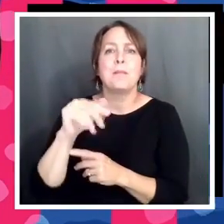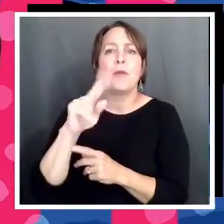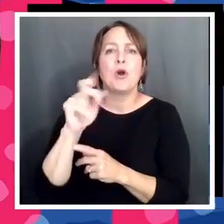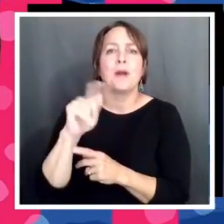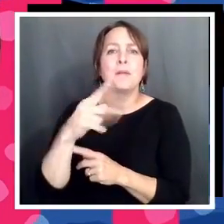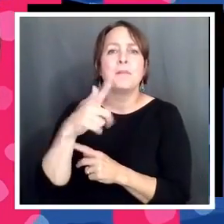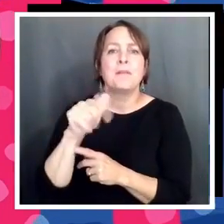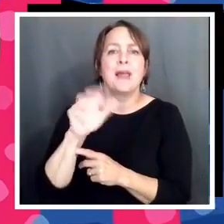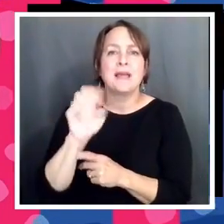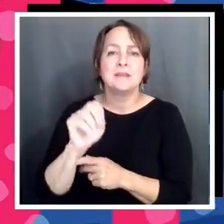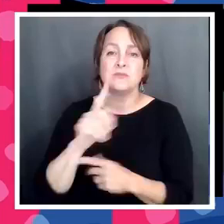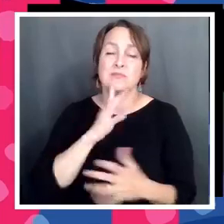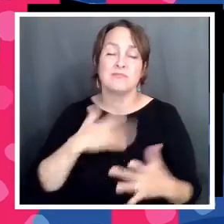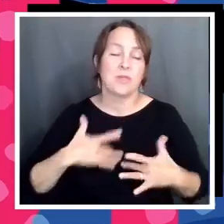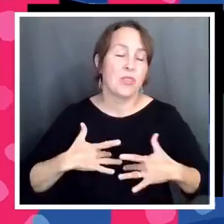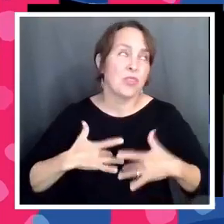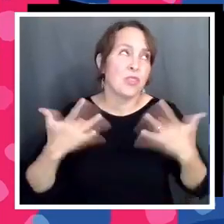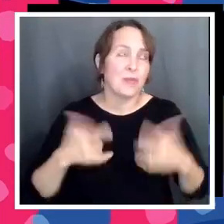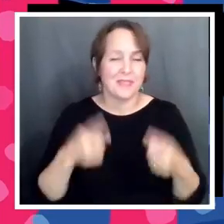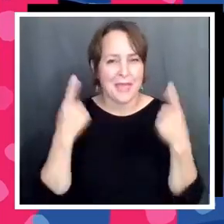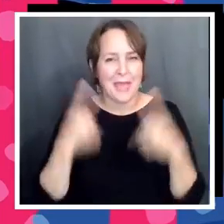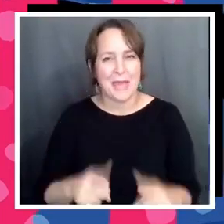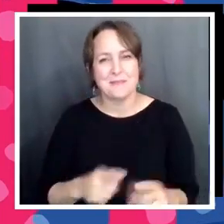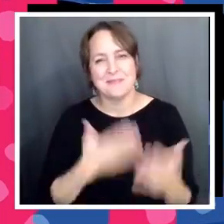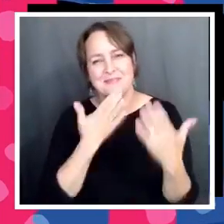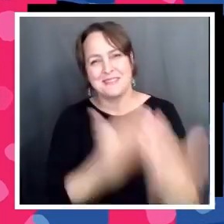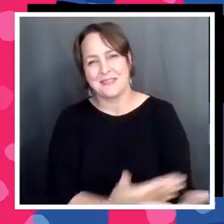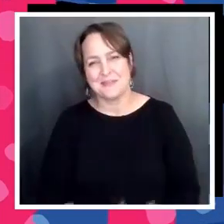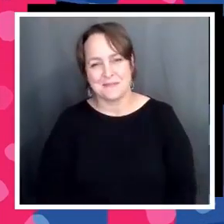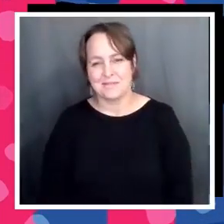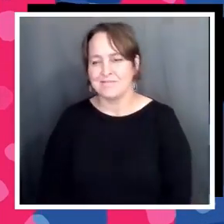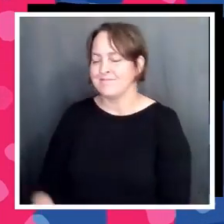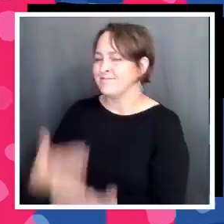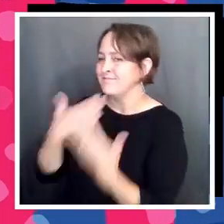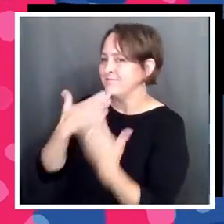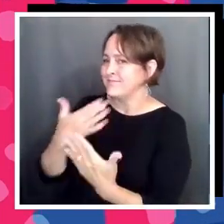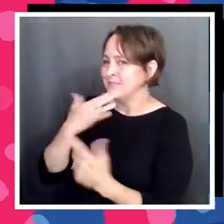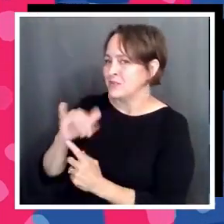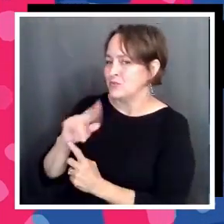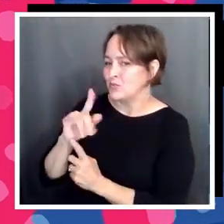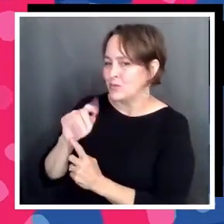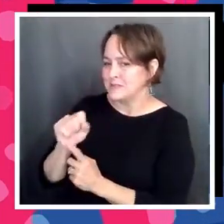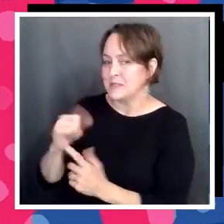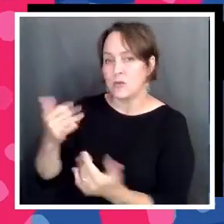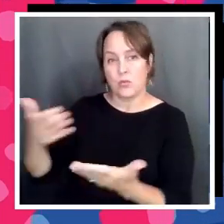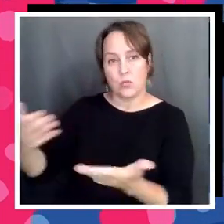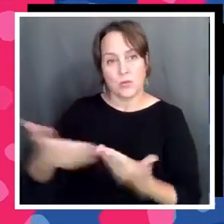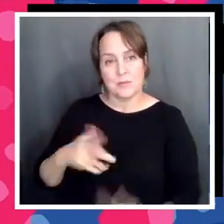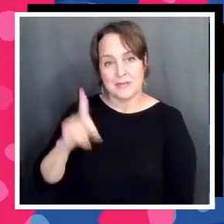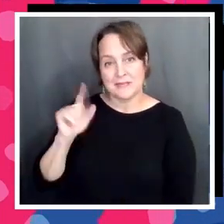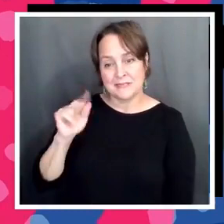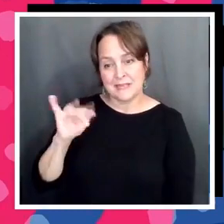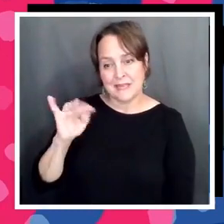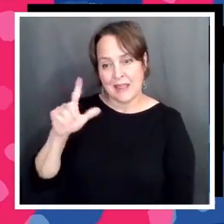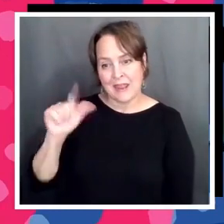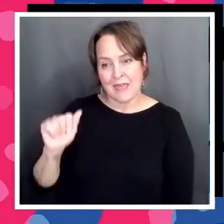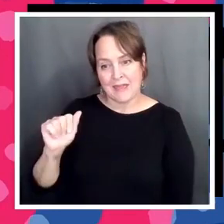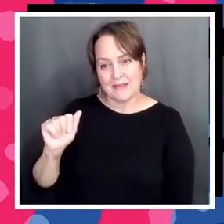WILL BE EXCELLENT FOR OUR FAMILY. WHEN OUR SON WAS BORN, THIS WOULD HAVE BEEN A LIFESAVER